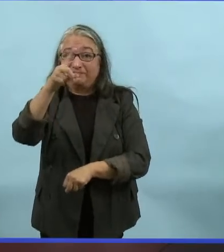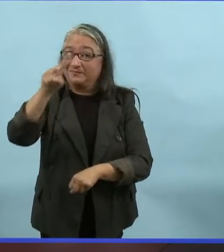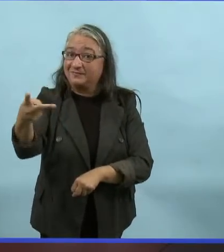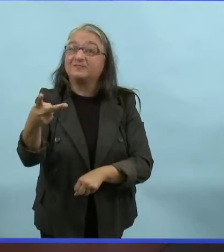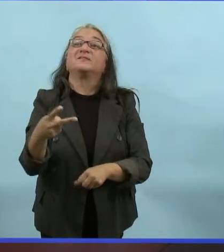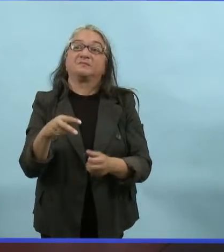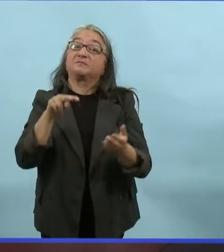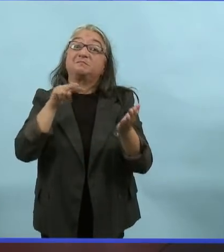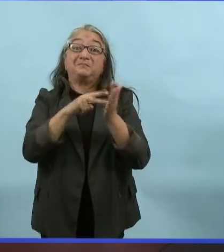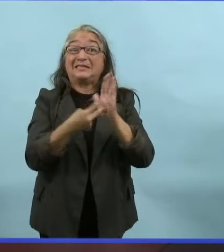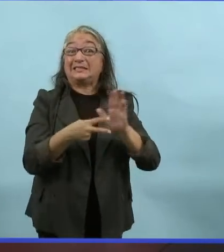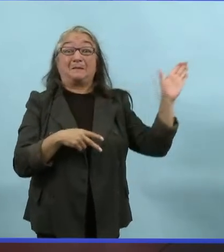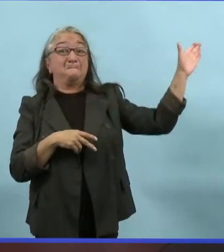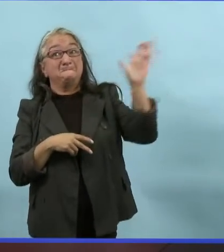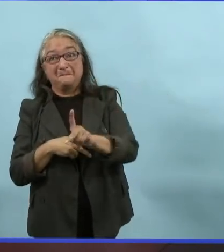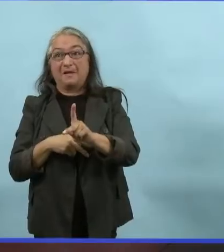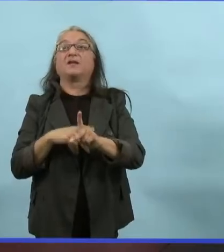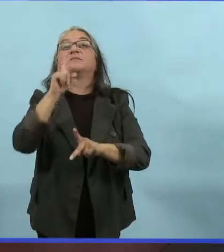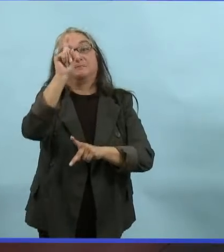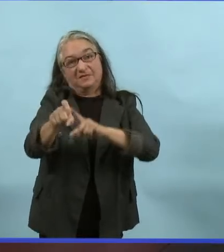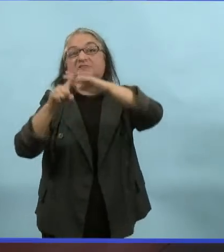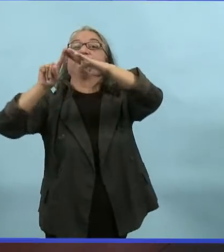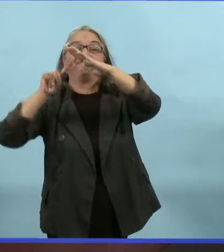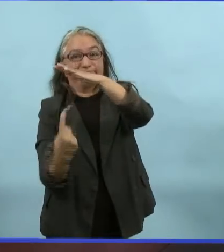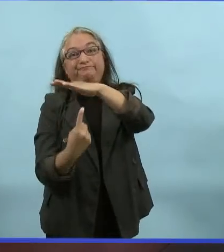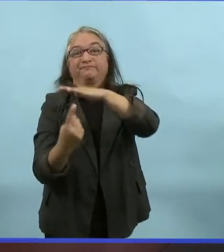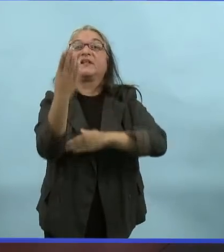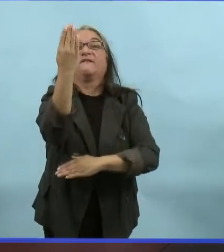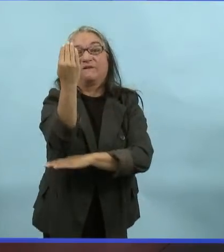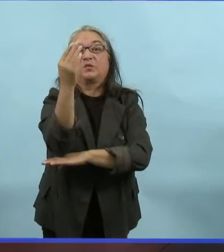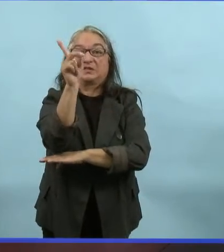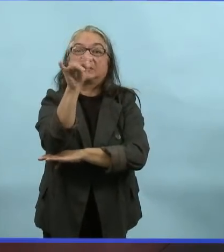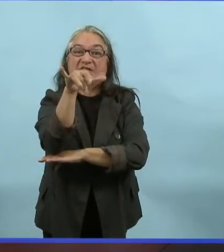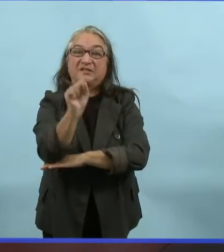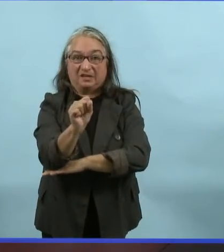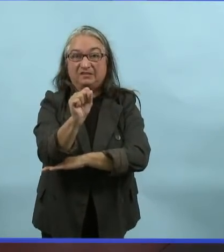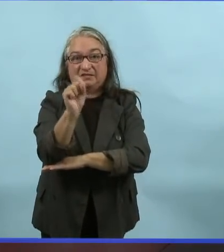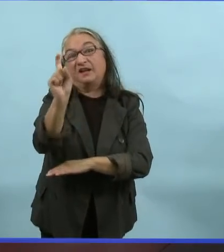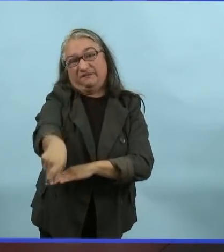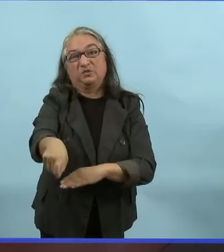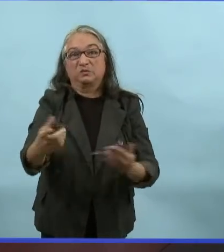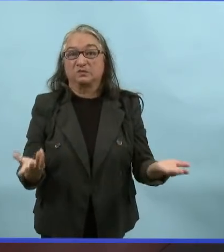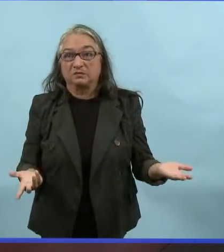you know the advice really is to to look at the epidemiology in Manitoba to largely follow